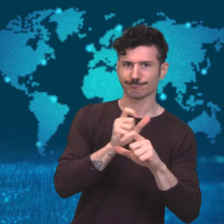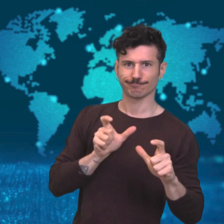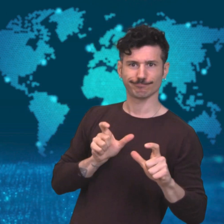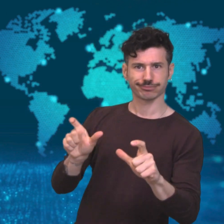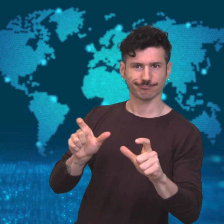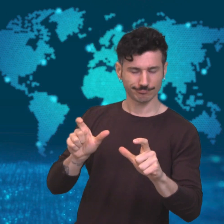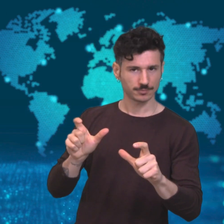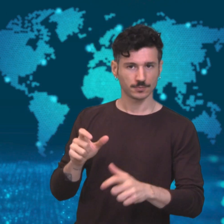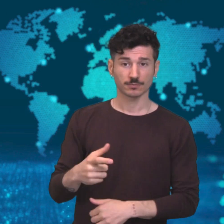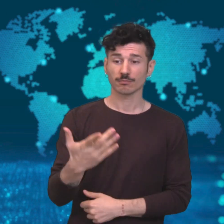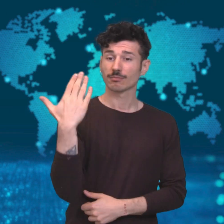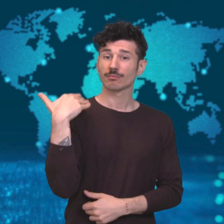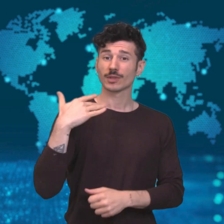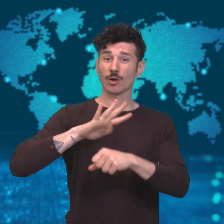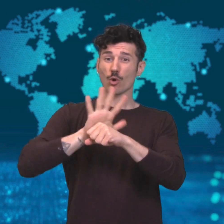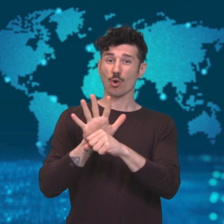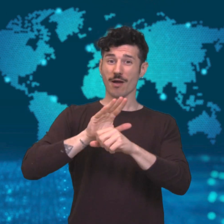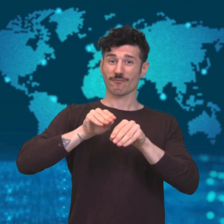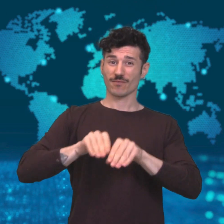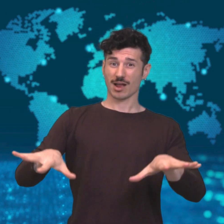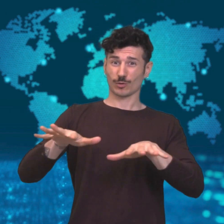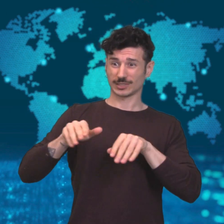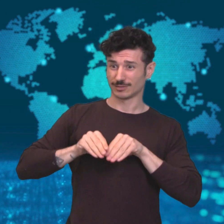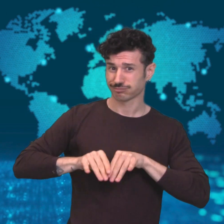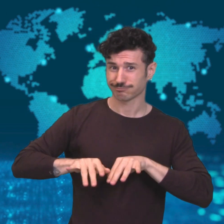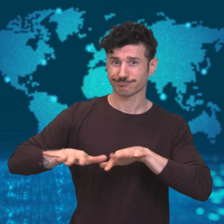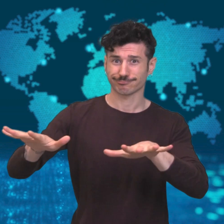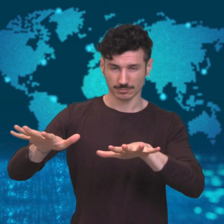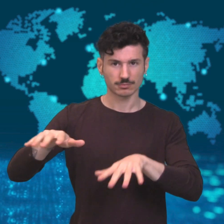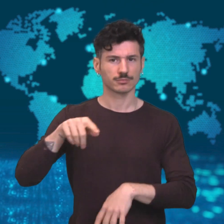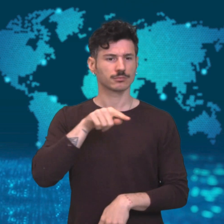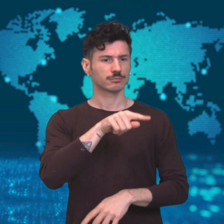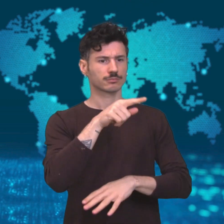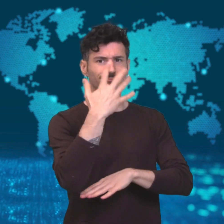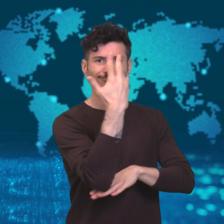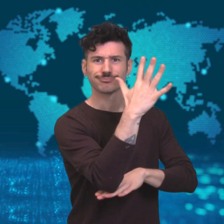rainforest. During the coronavirus pandemic,